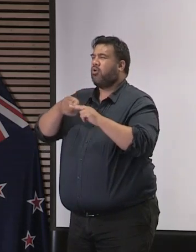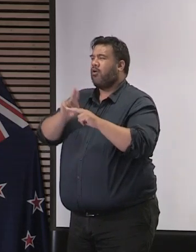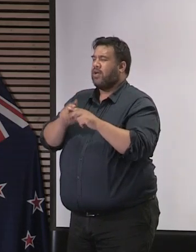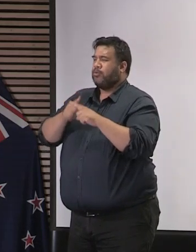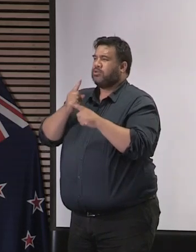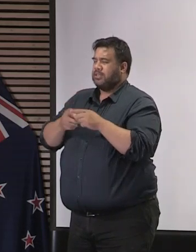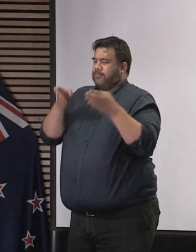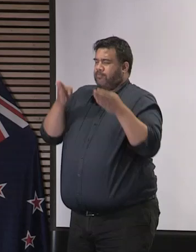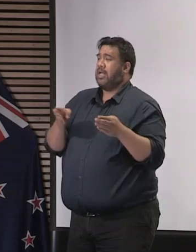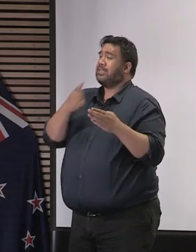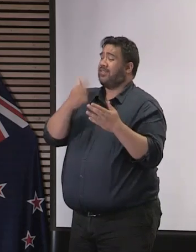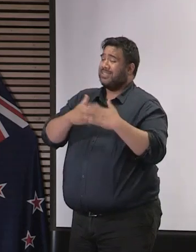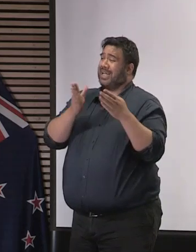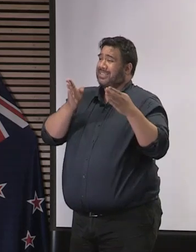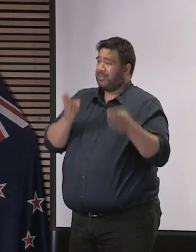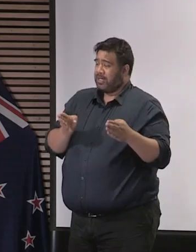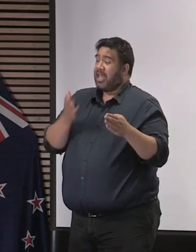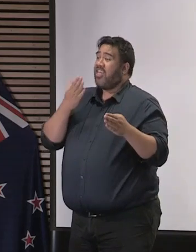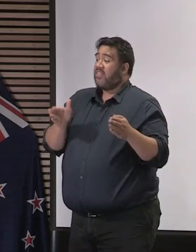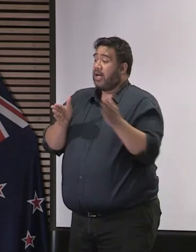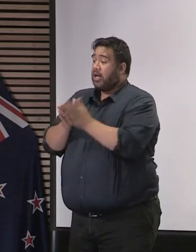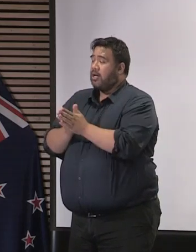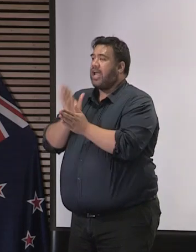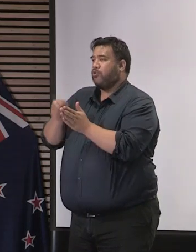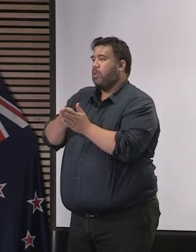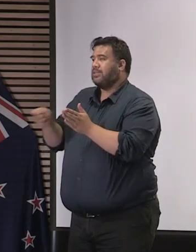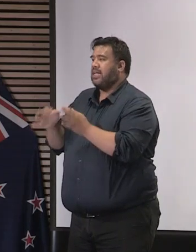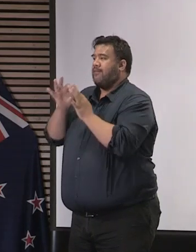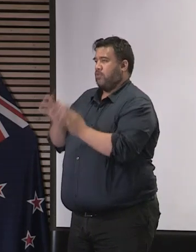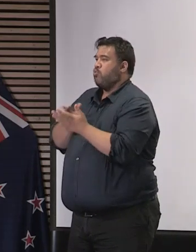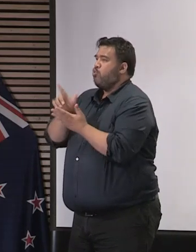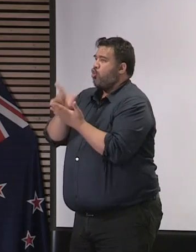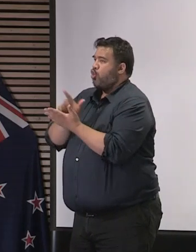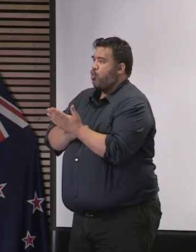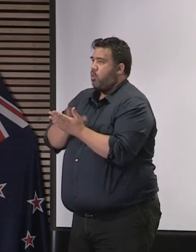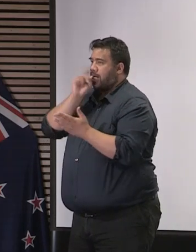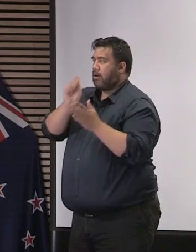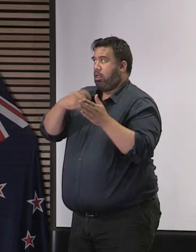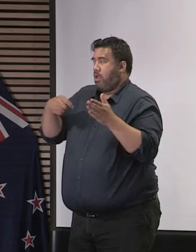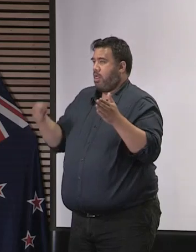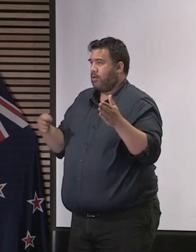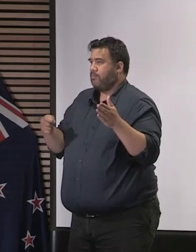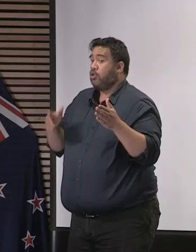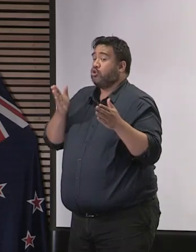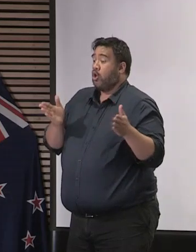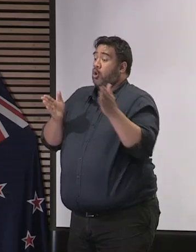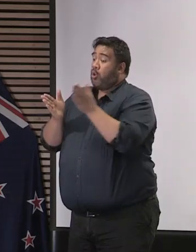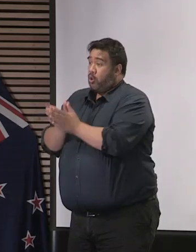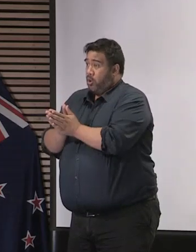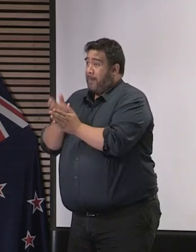for a further seven days. Under the Civil Defence Emergency Management Act, a